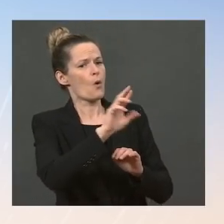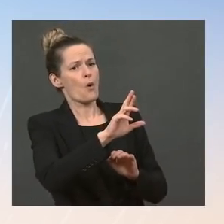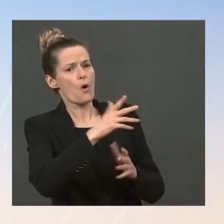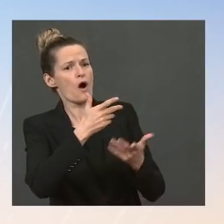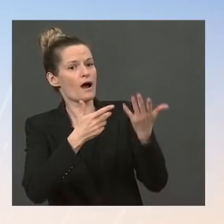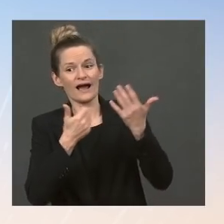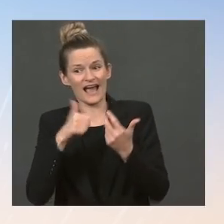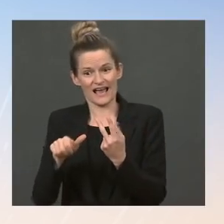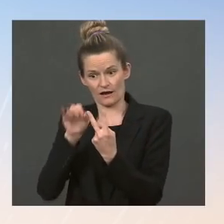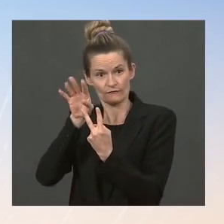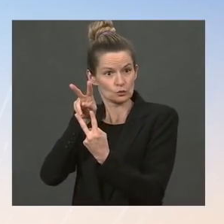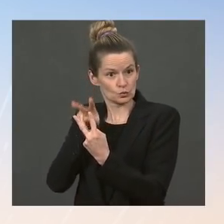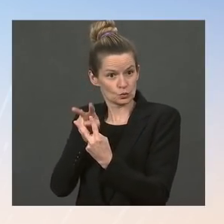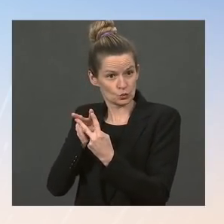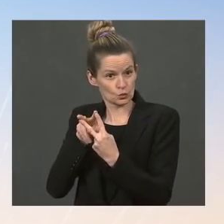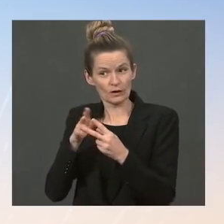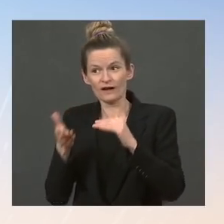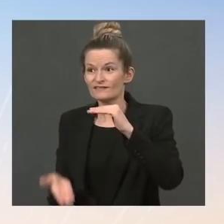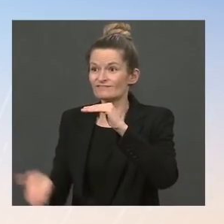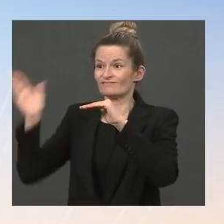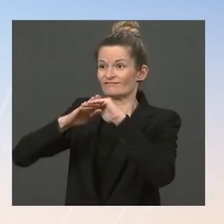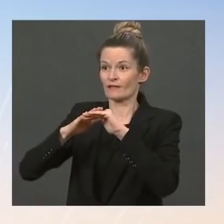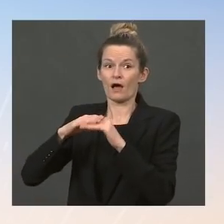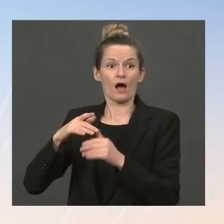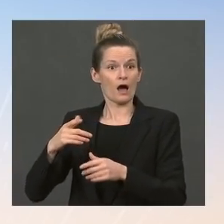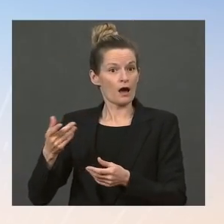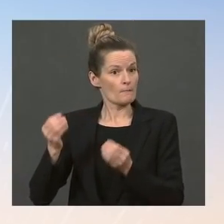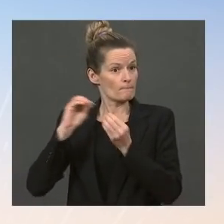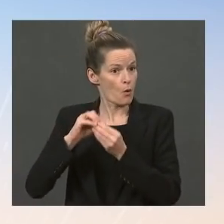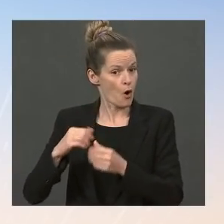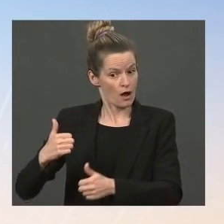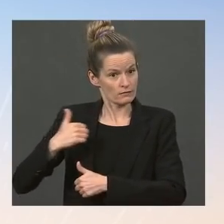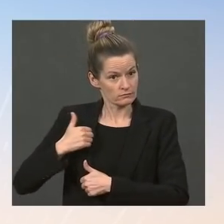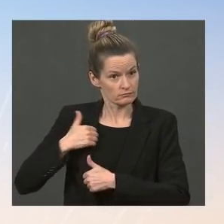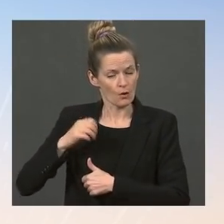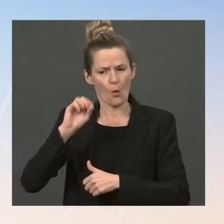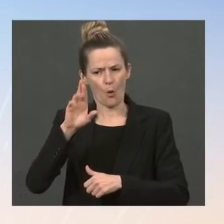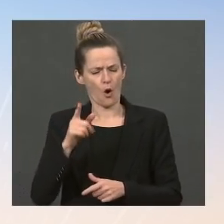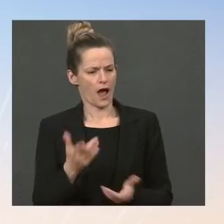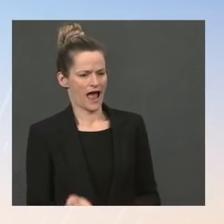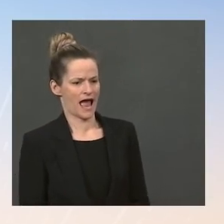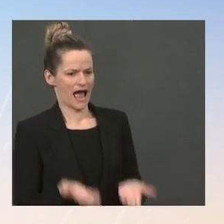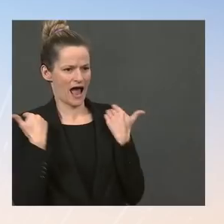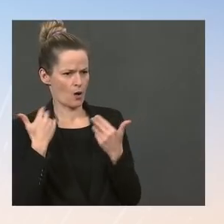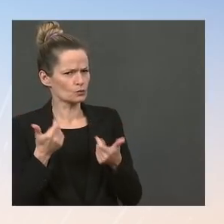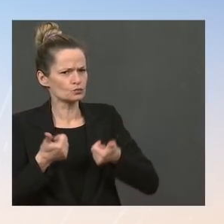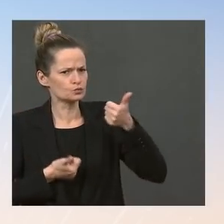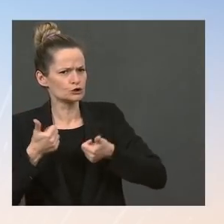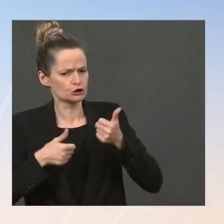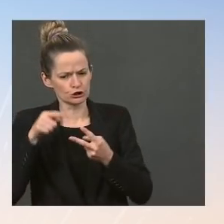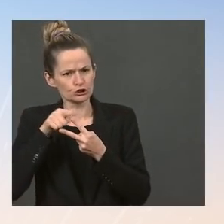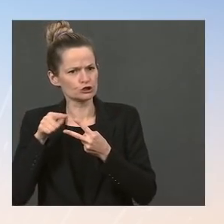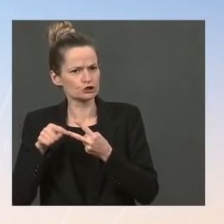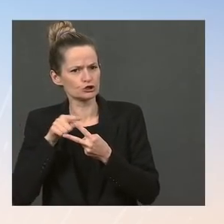And that's how he saw the decision. The Press: One of the things that Secretary Blinken talked about was the concern about European partners. Jonathan was asking about questions